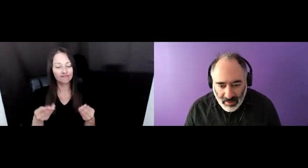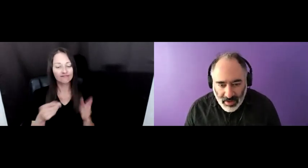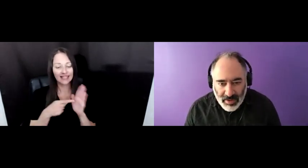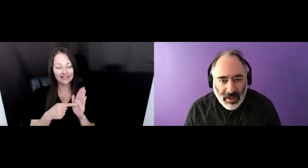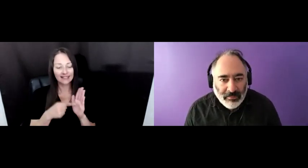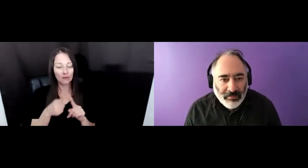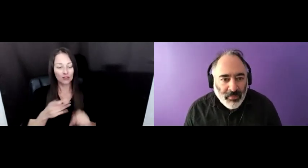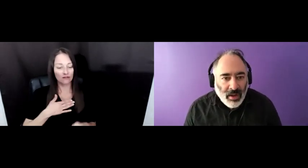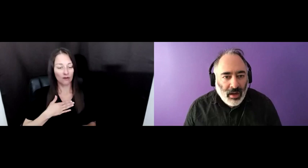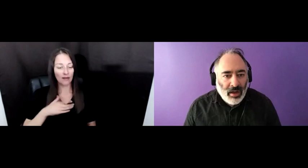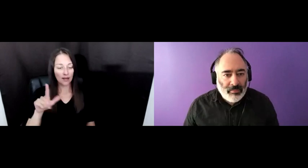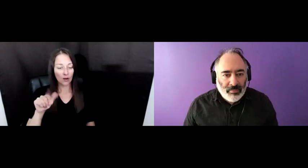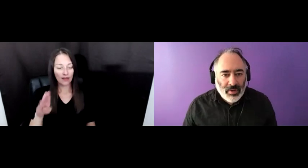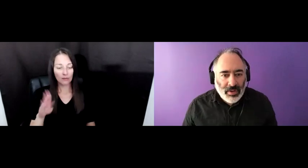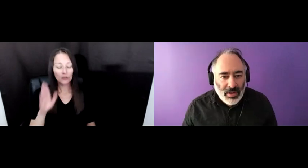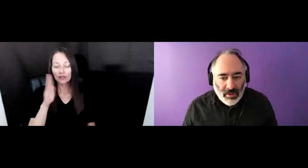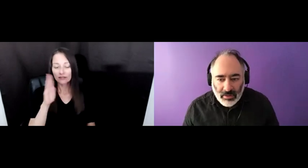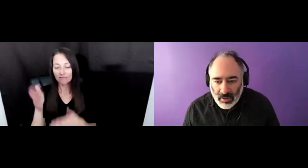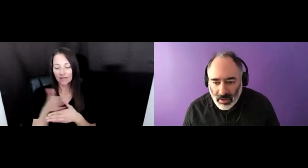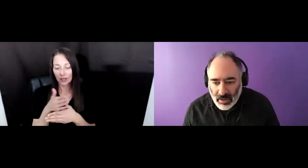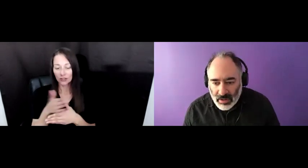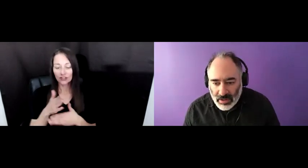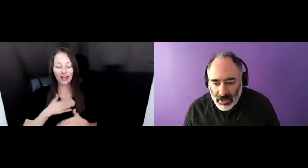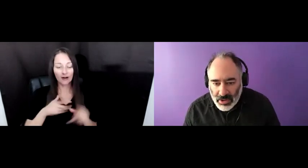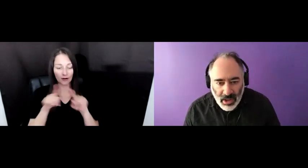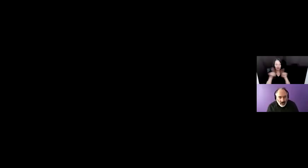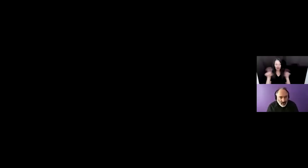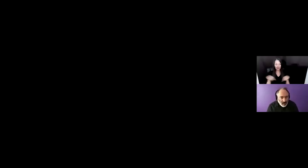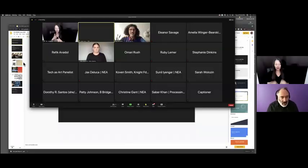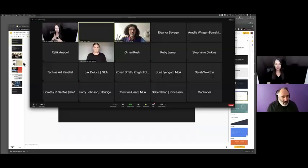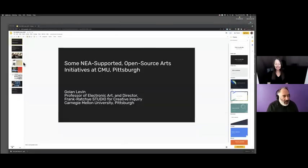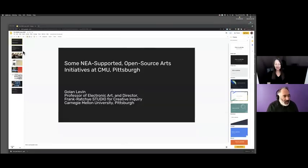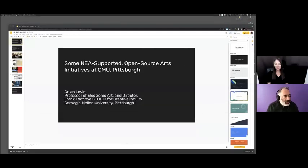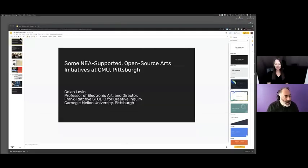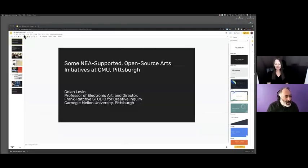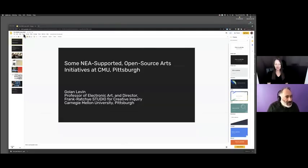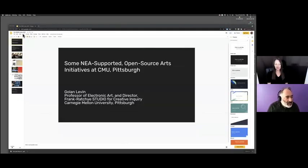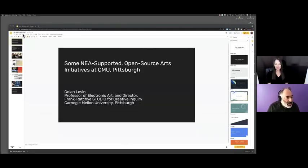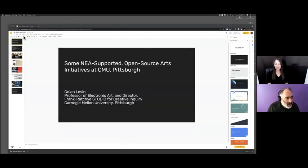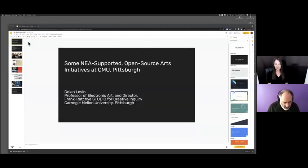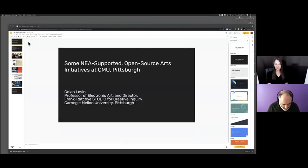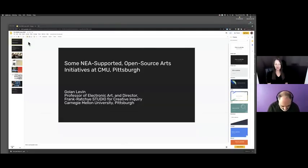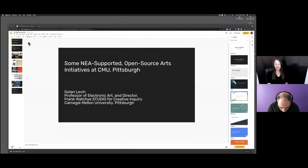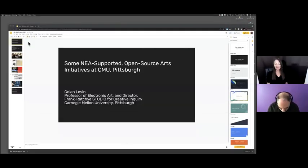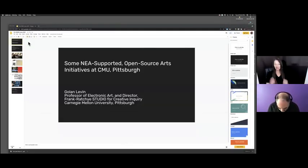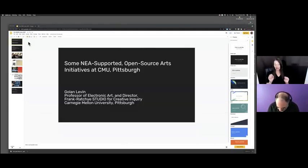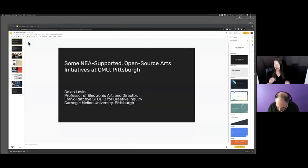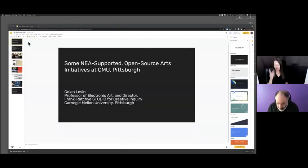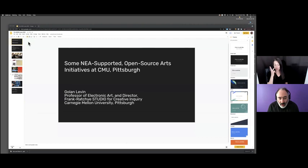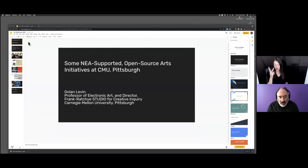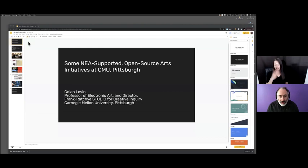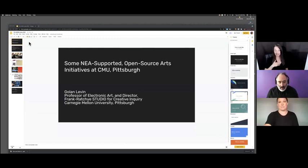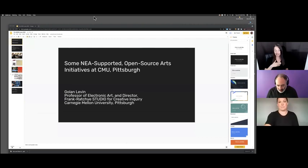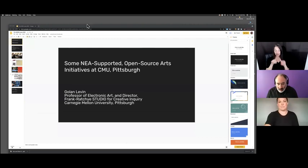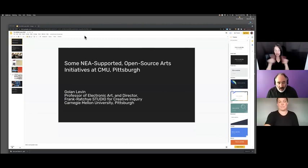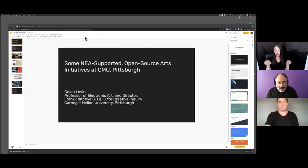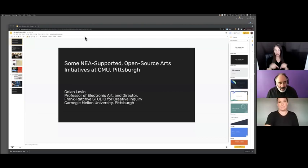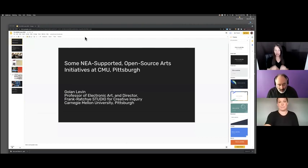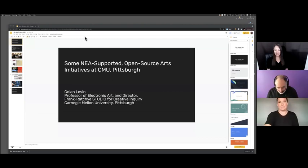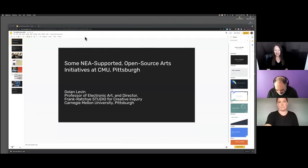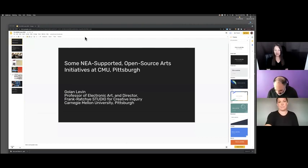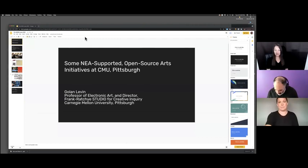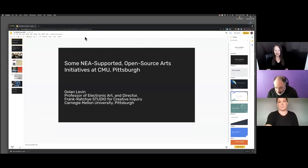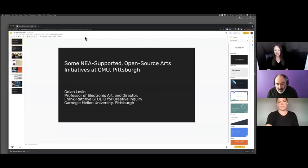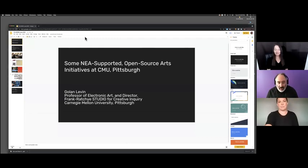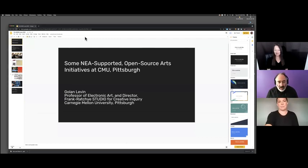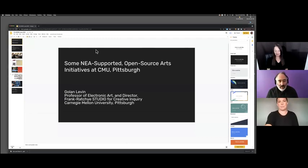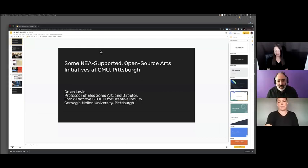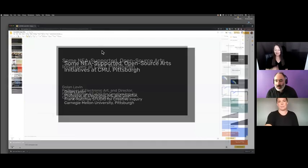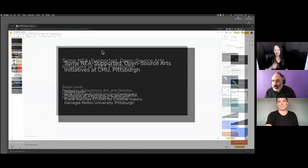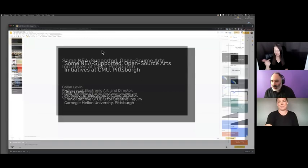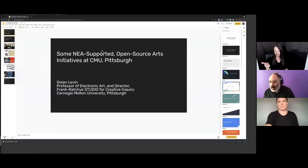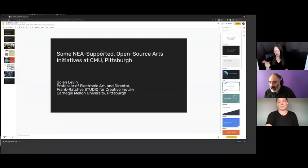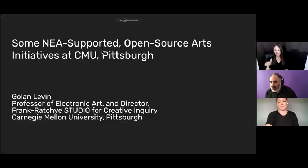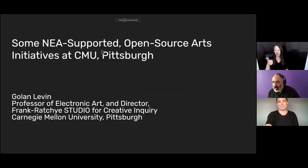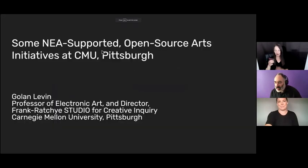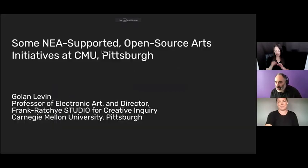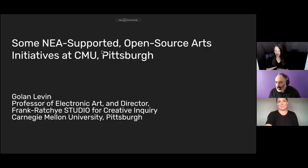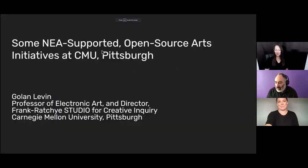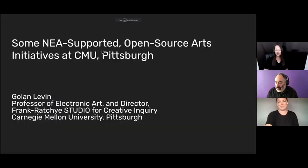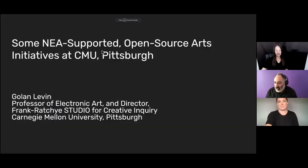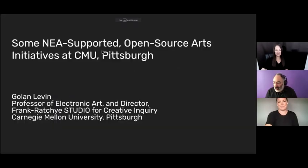SCREEN. SO I'M GOING TO SHARE. CAN YOU ALL SEE MY SCREEN HERE? IF I DO THIS - IS GOOD? CAN YOU SEE